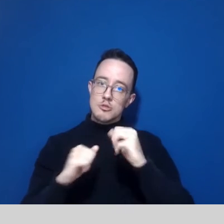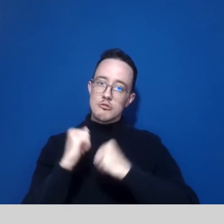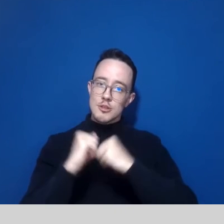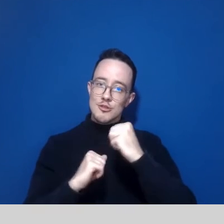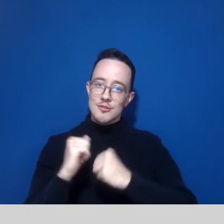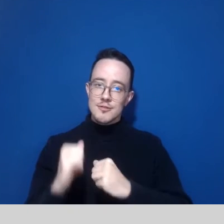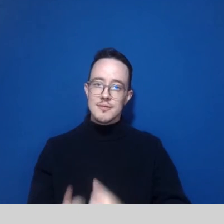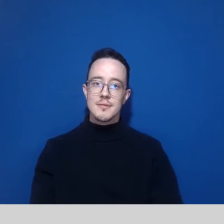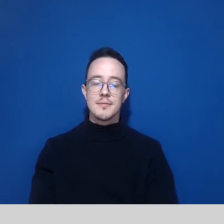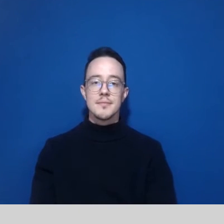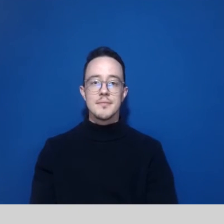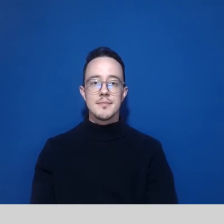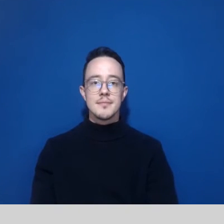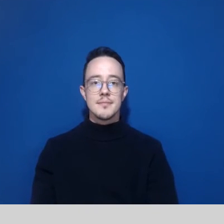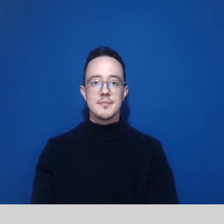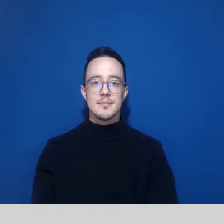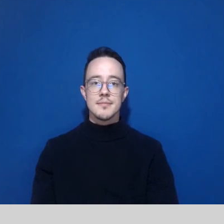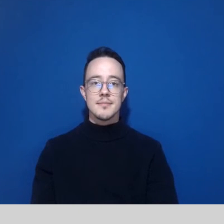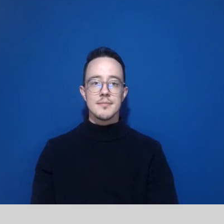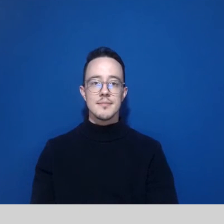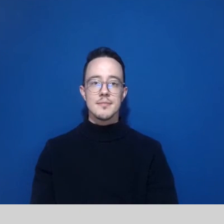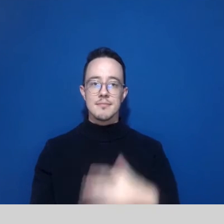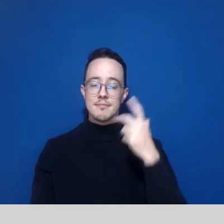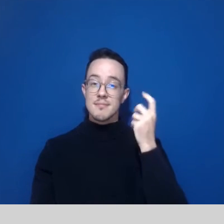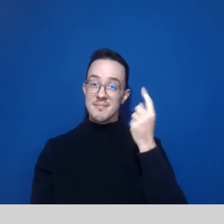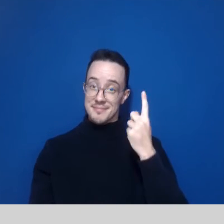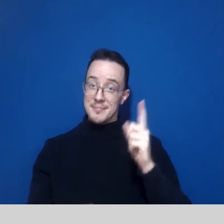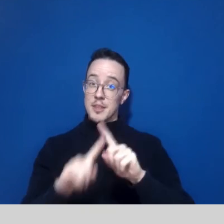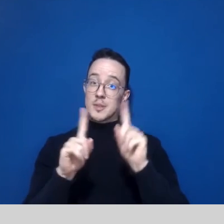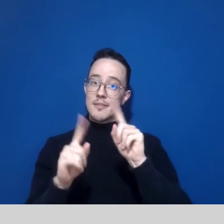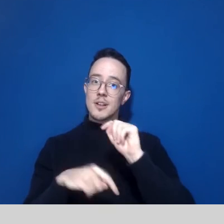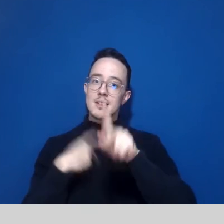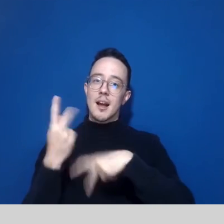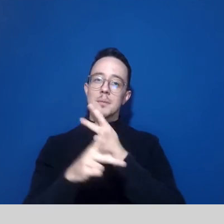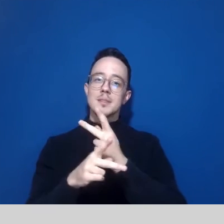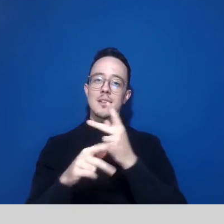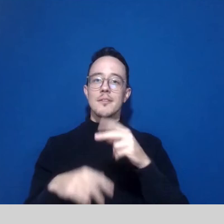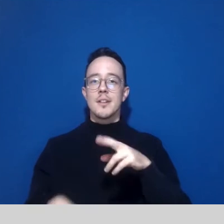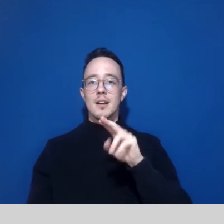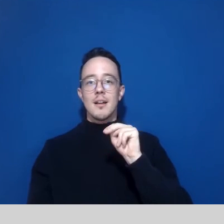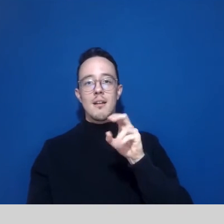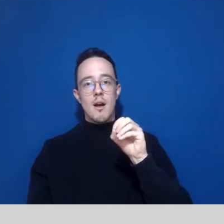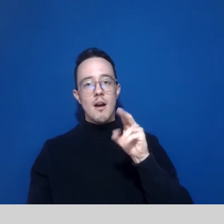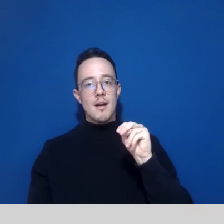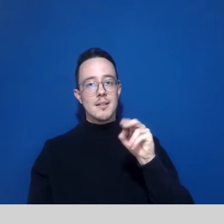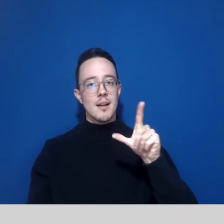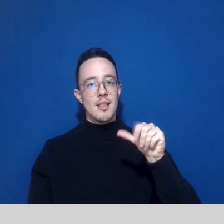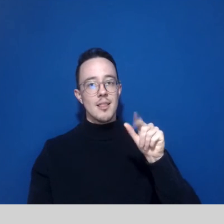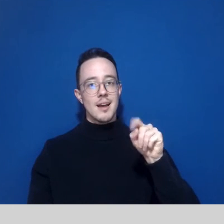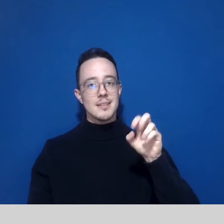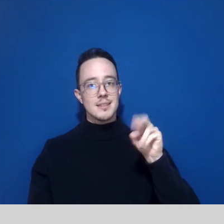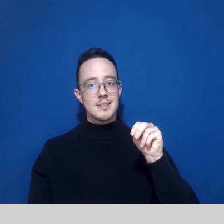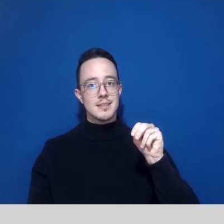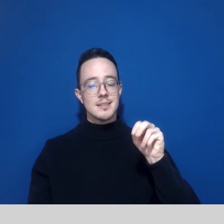only the female form of the name. There are different transcriptions of non-Latin alphabet.